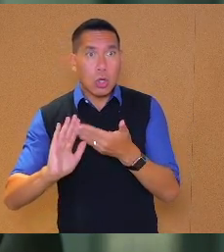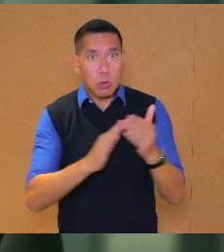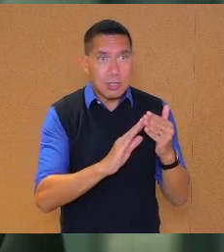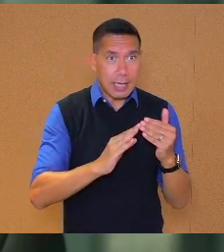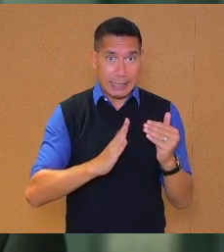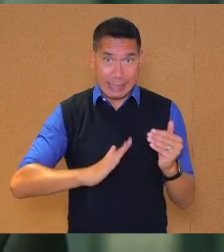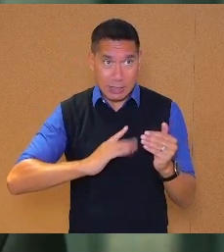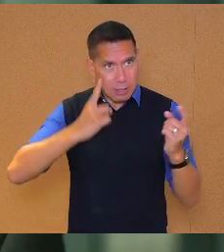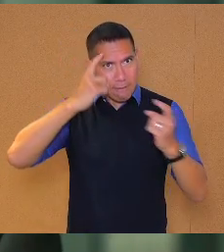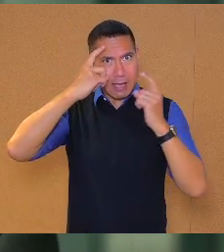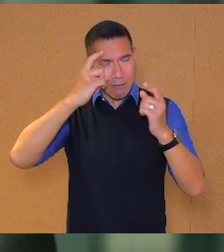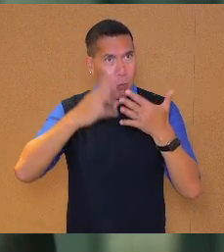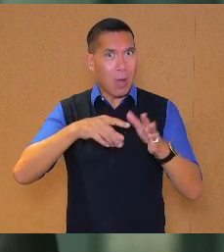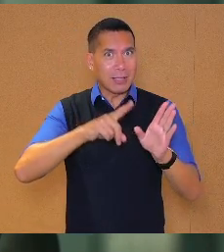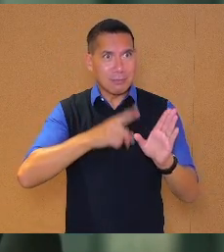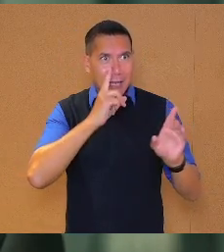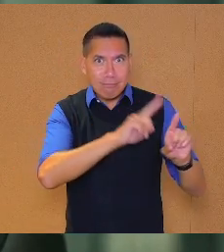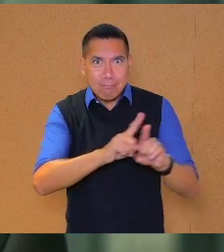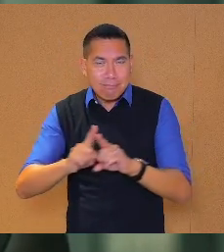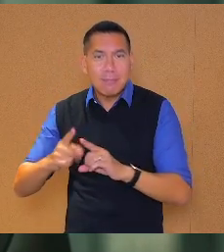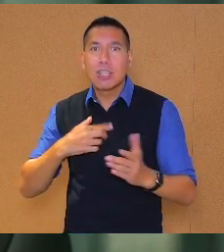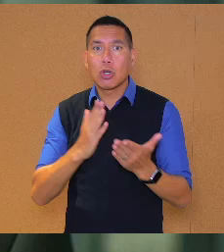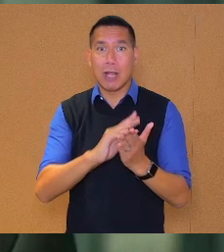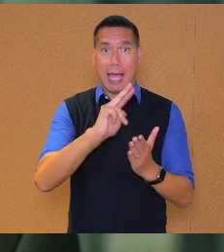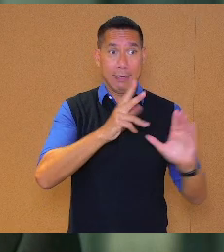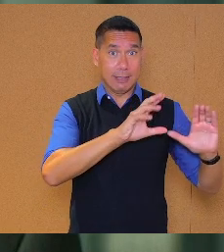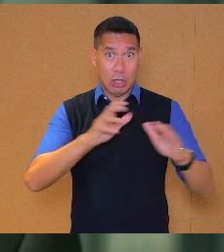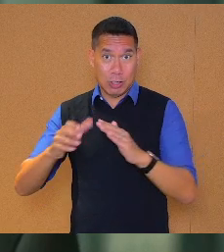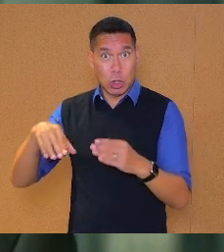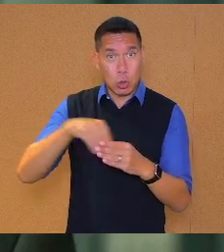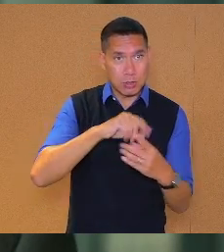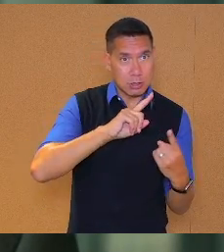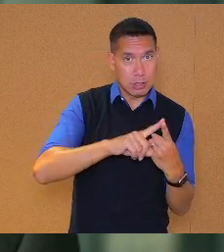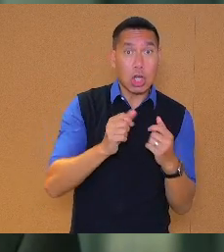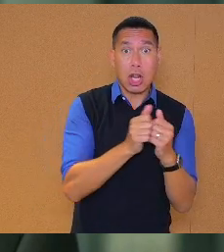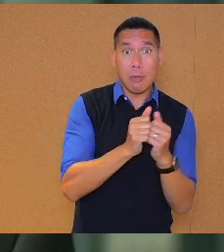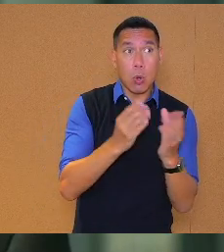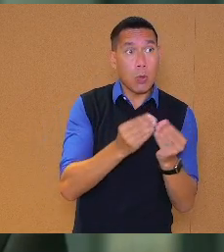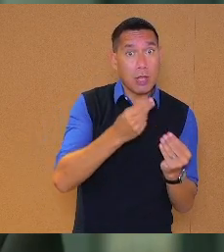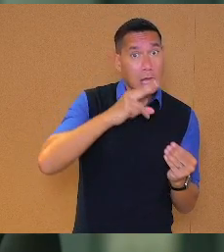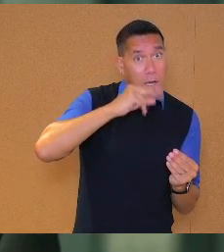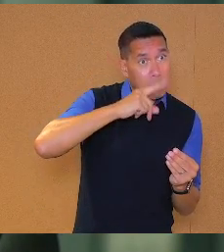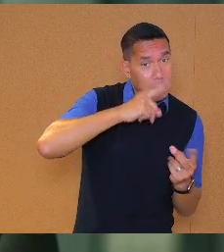community needs and innovative ways. The amazing work from our 41 finalists across a different categories includes collaboration with young people,